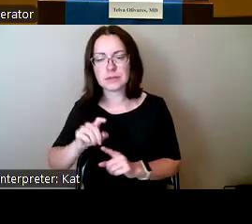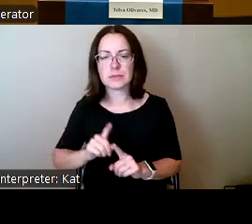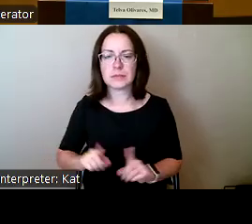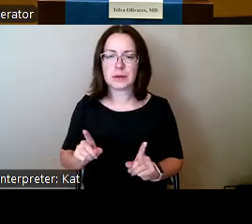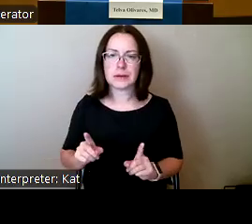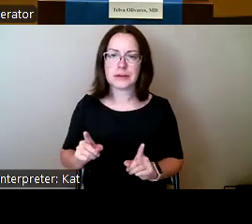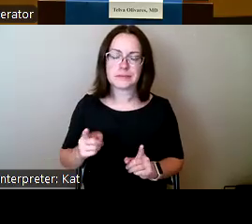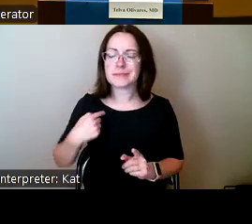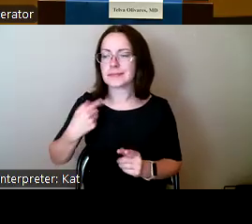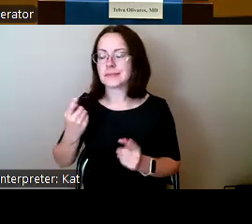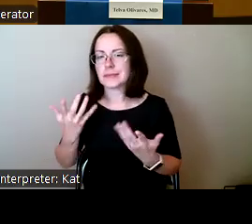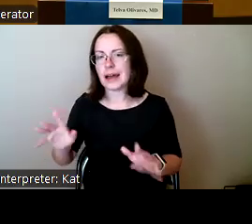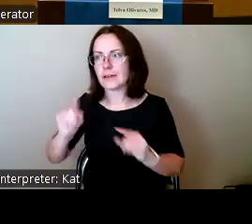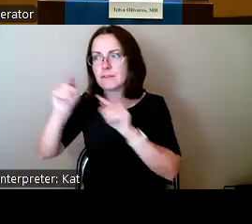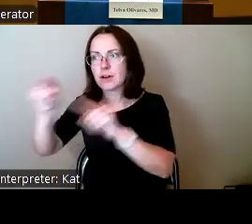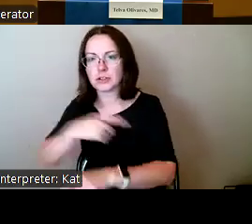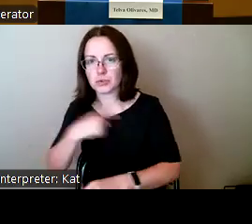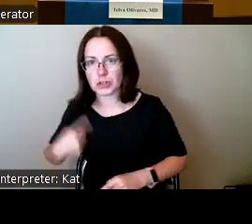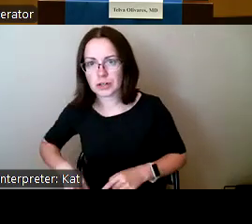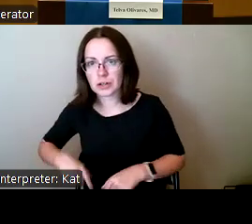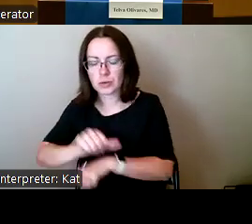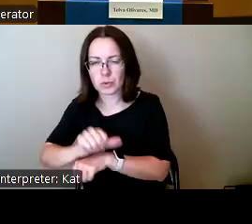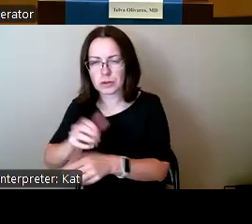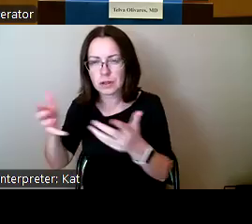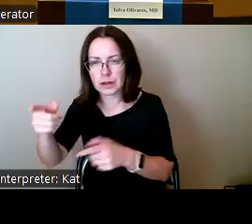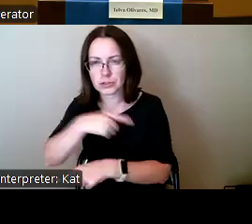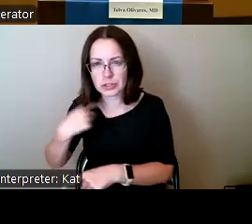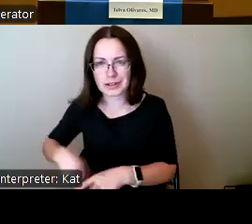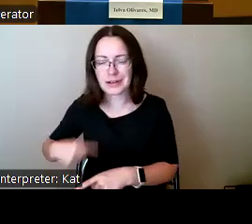work in China over the years. Fascinating place that gives an insight I think into the impact of